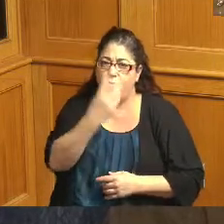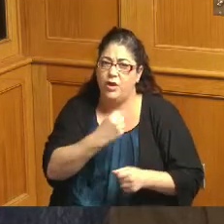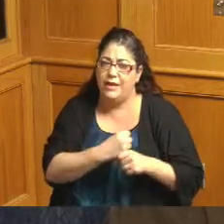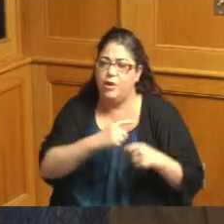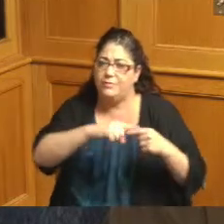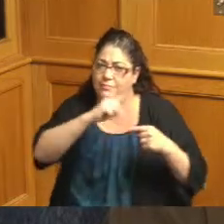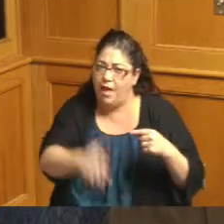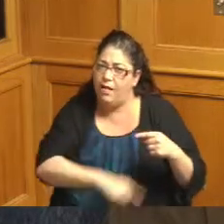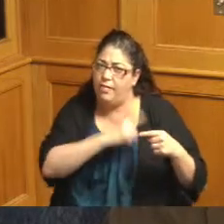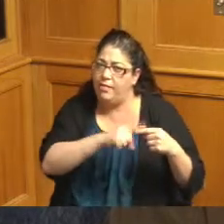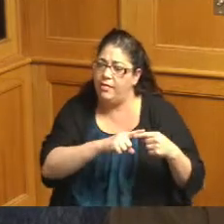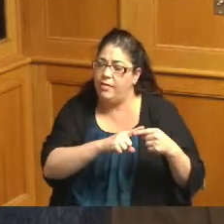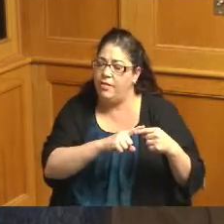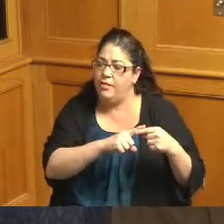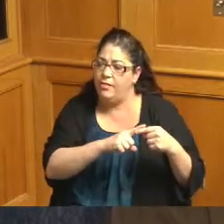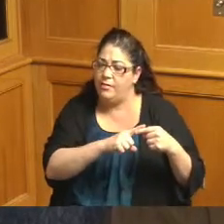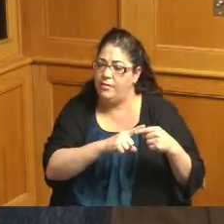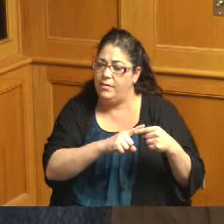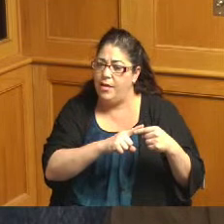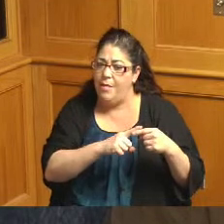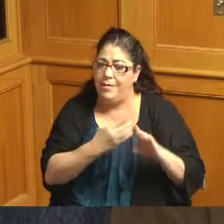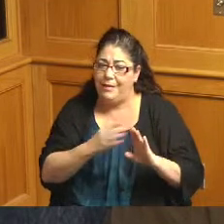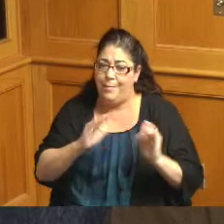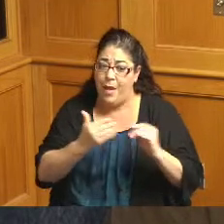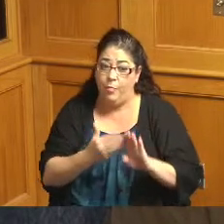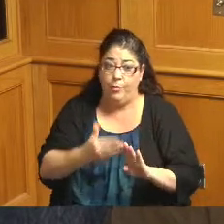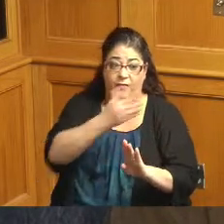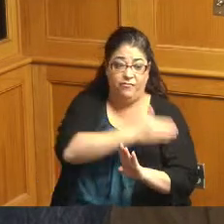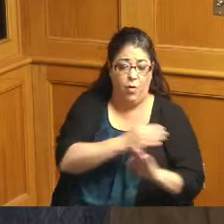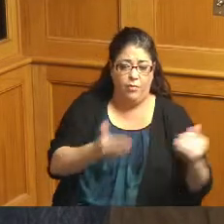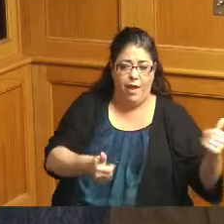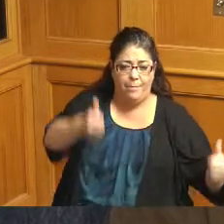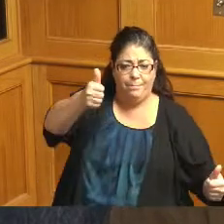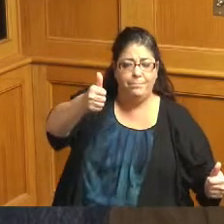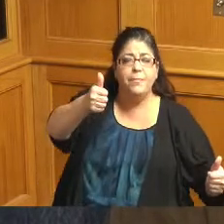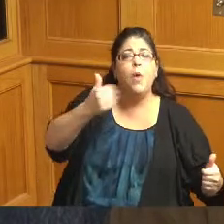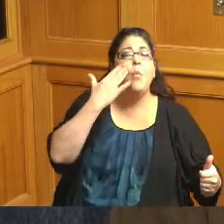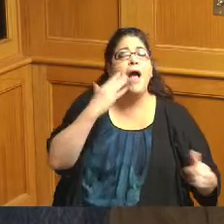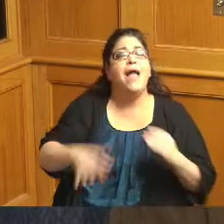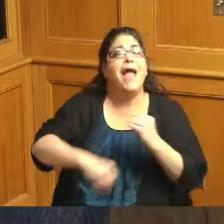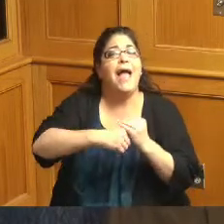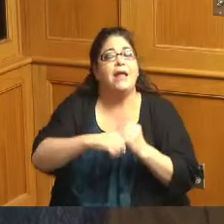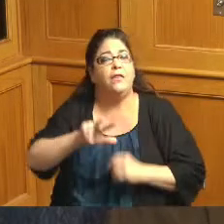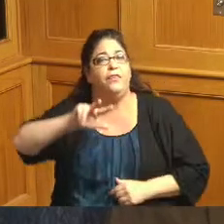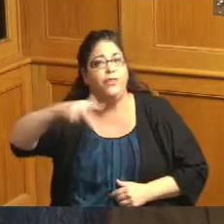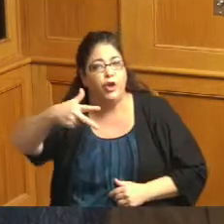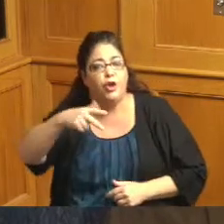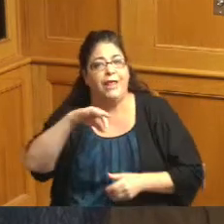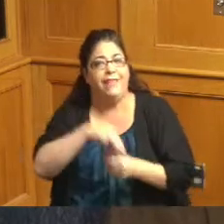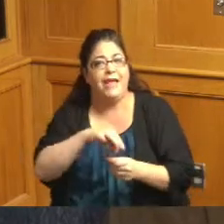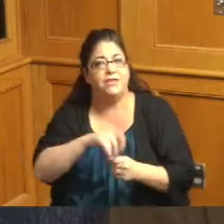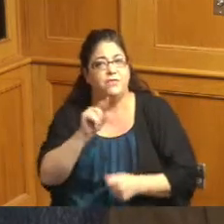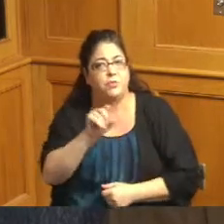higher than the other four-year Cycles because you had one additional election in 2022 and I